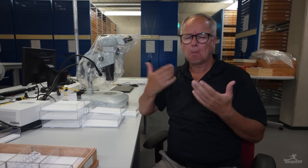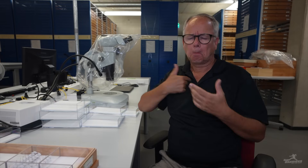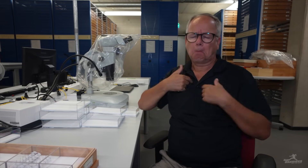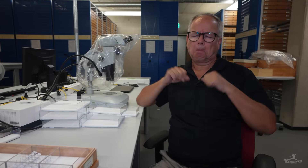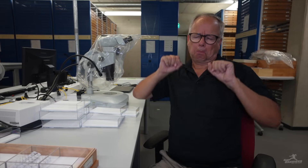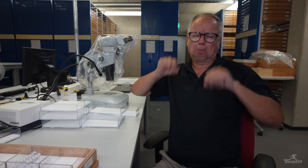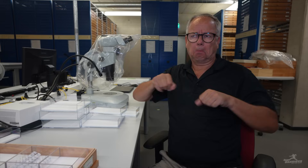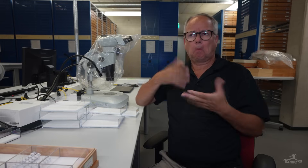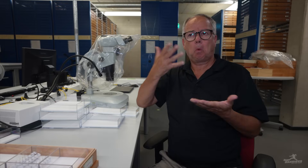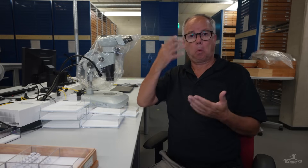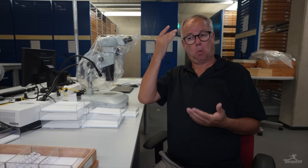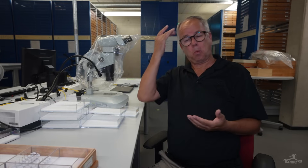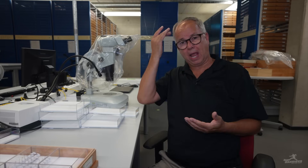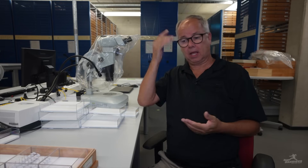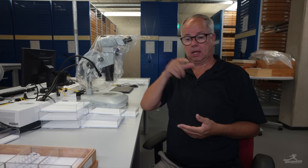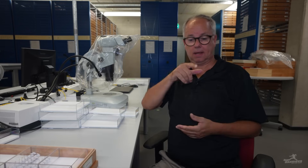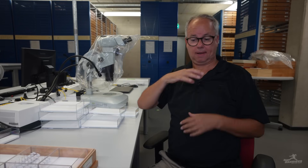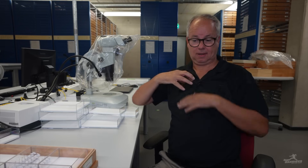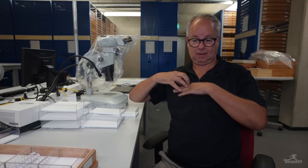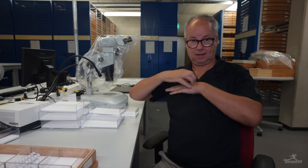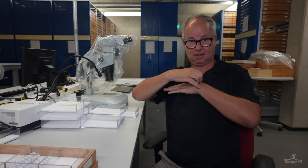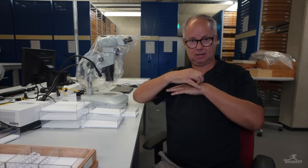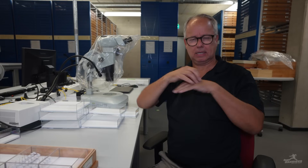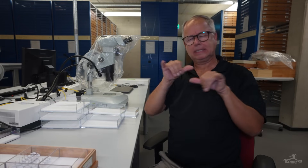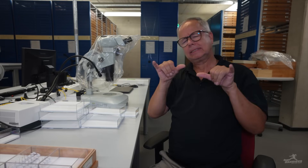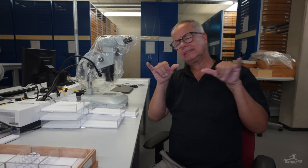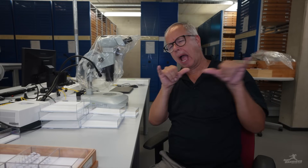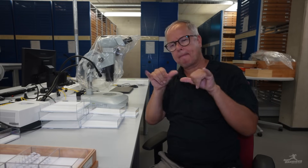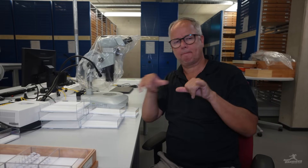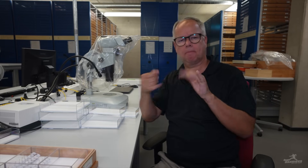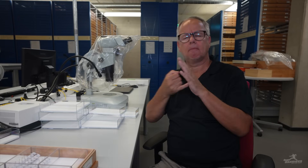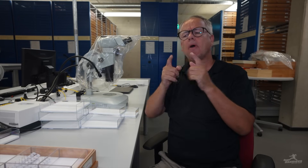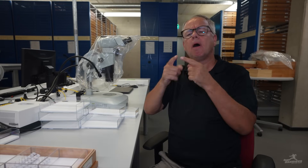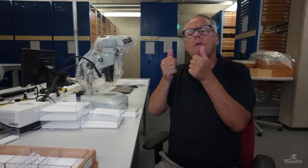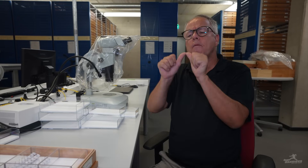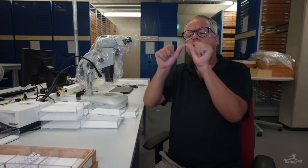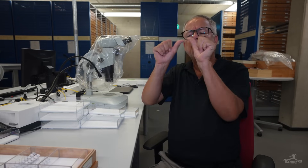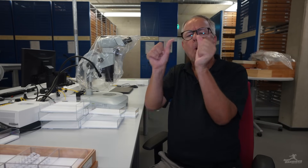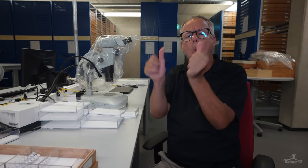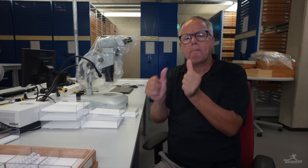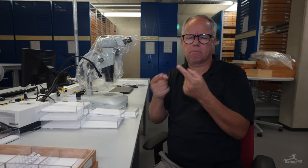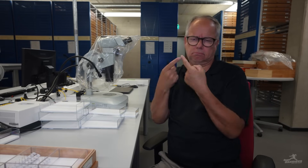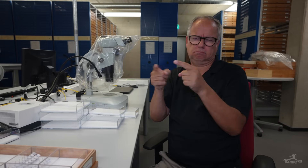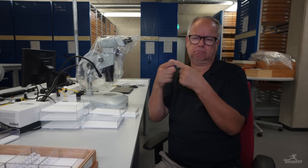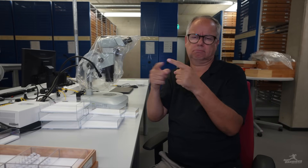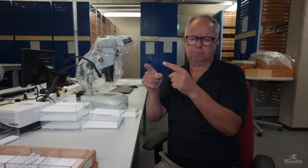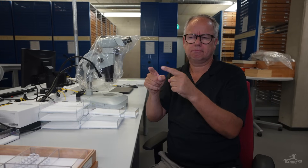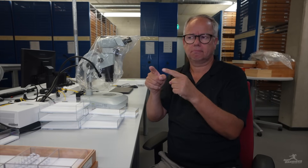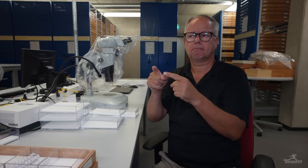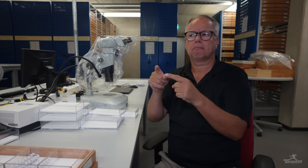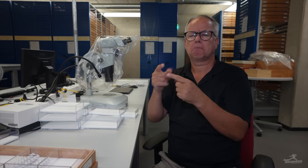Wasps are like other insects in the way they come in many different forms.